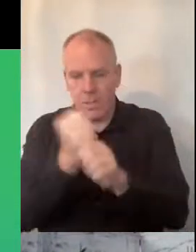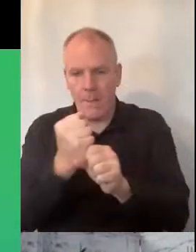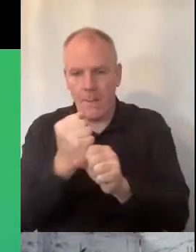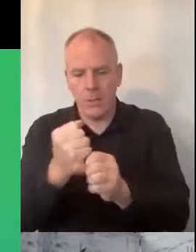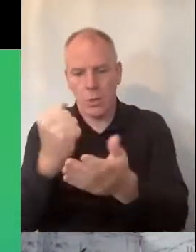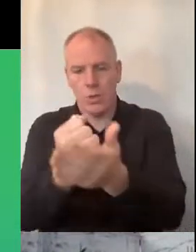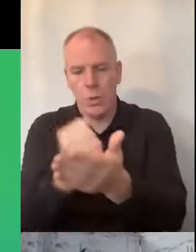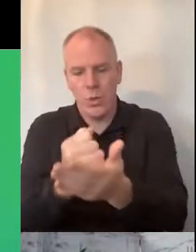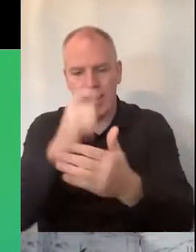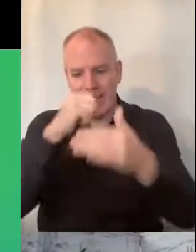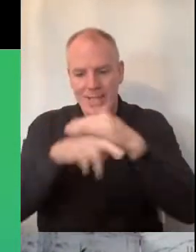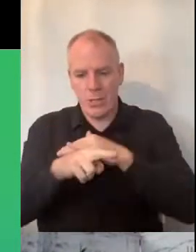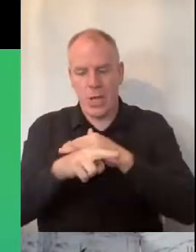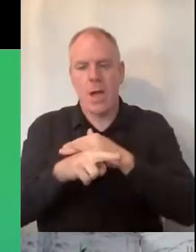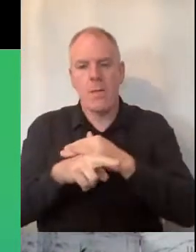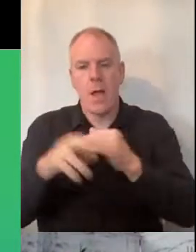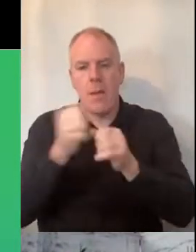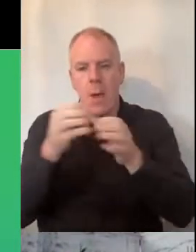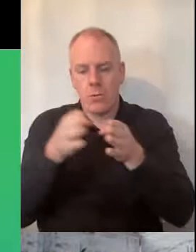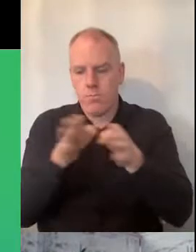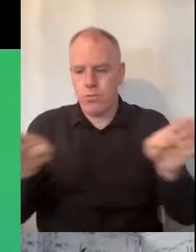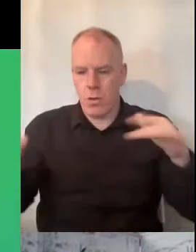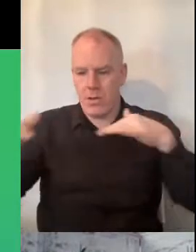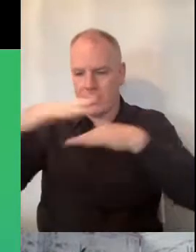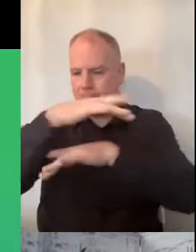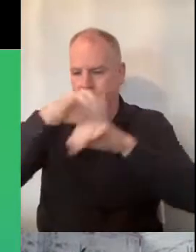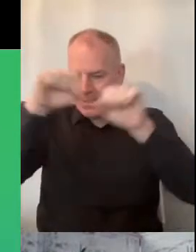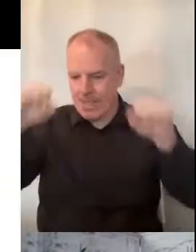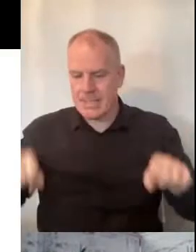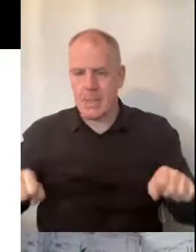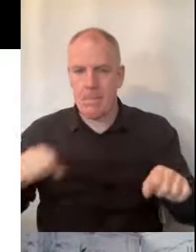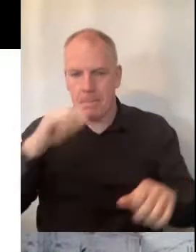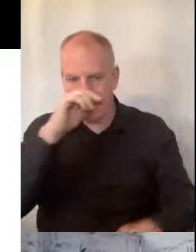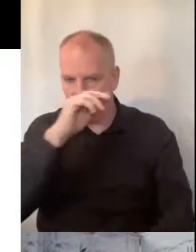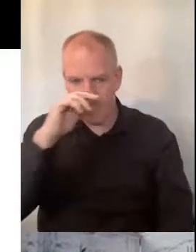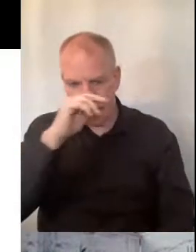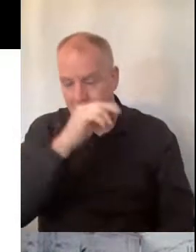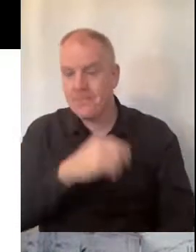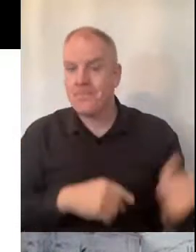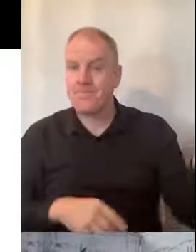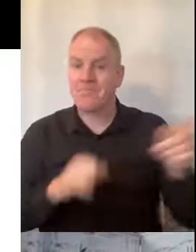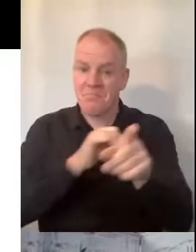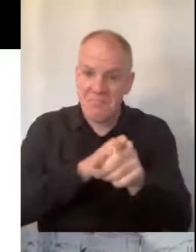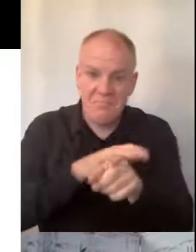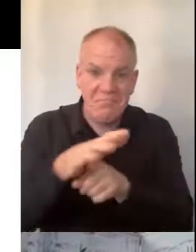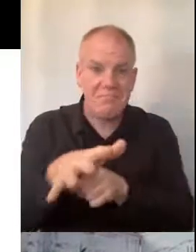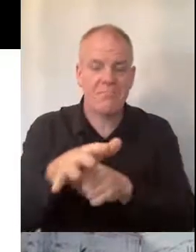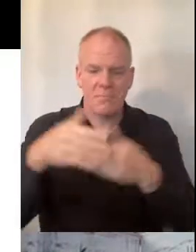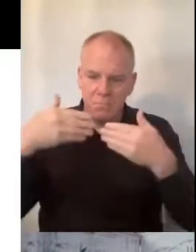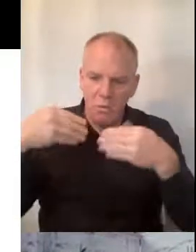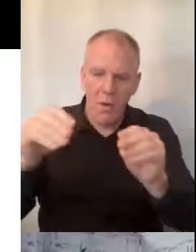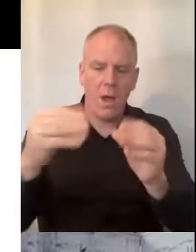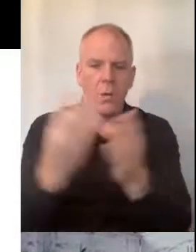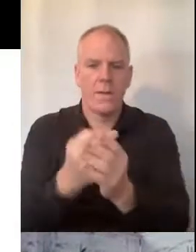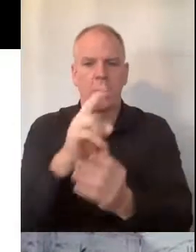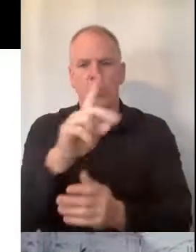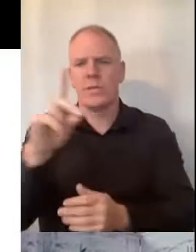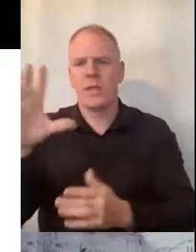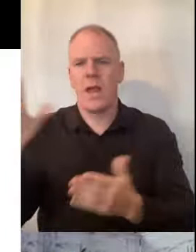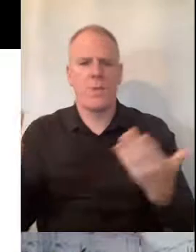but to look at the wider context and the wider systems. So driving udl forward, so thinking about things that